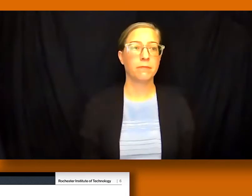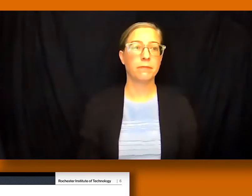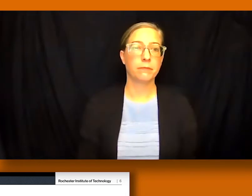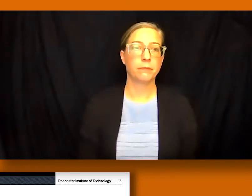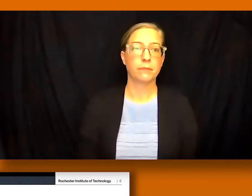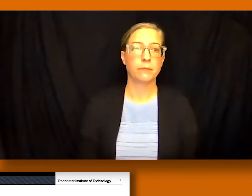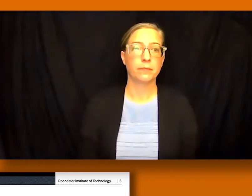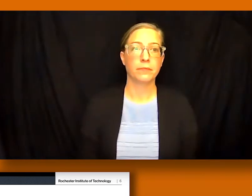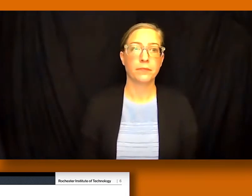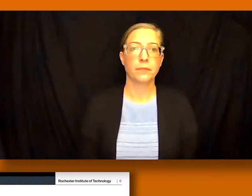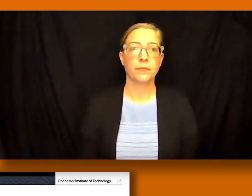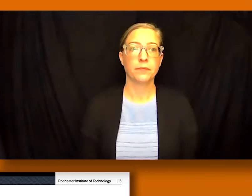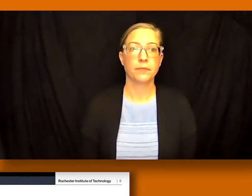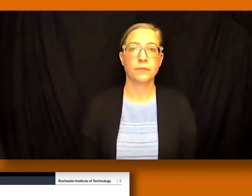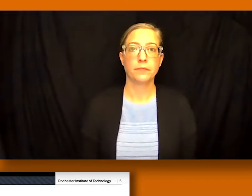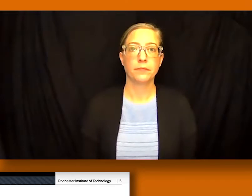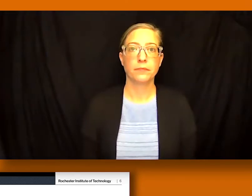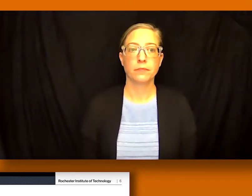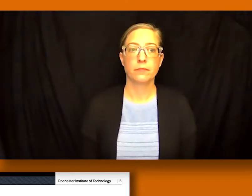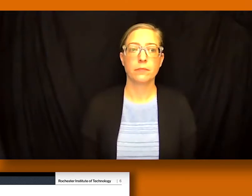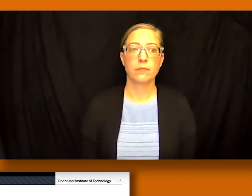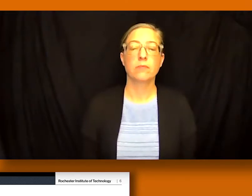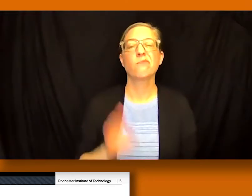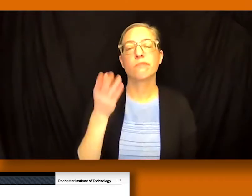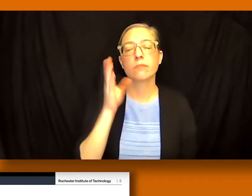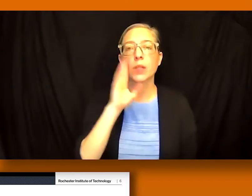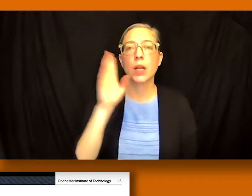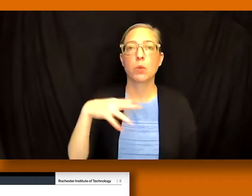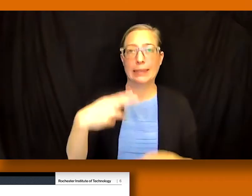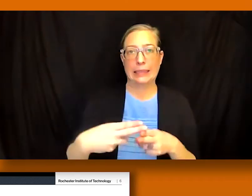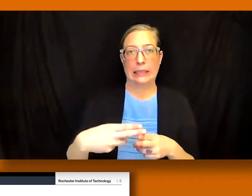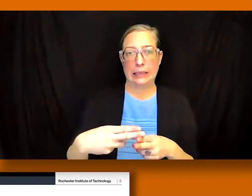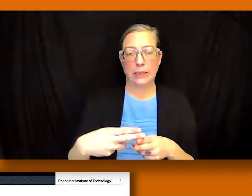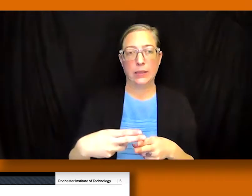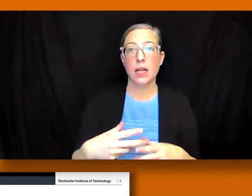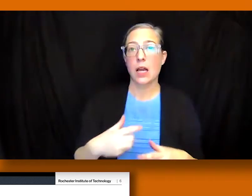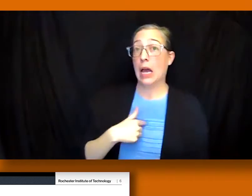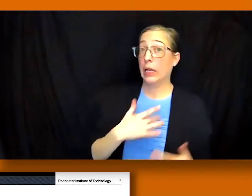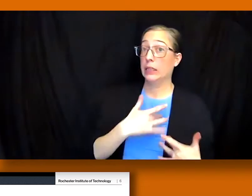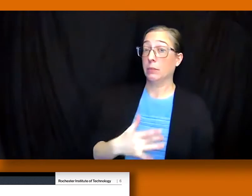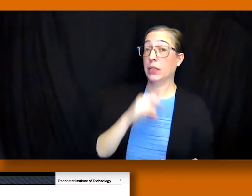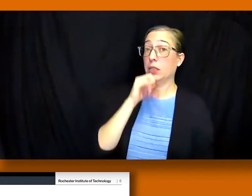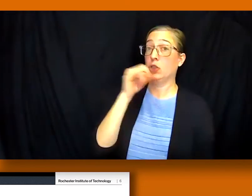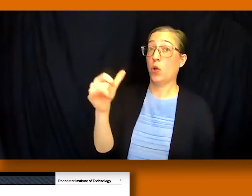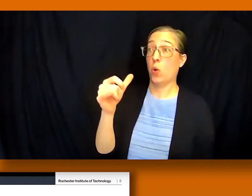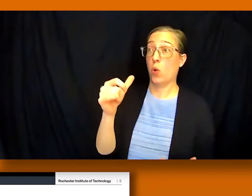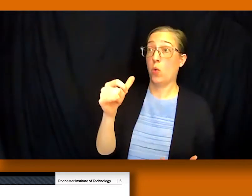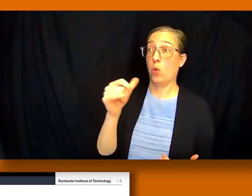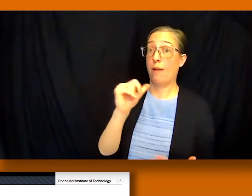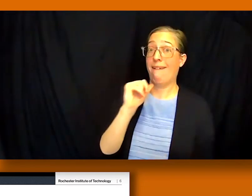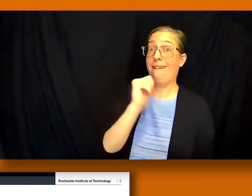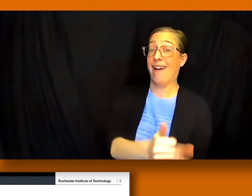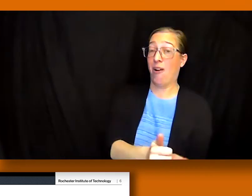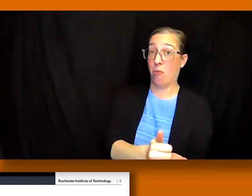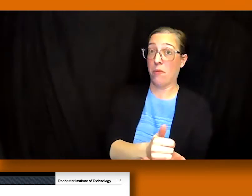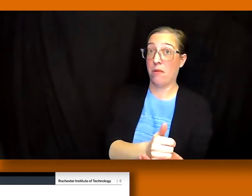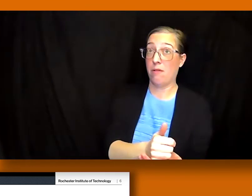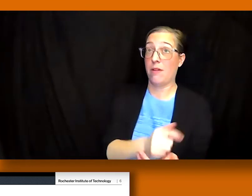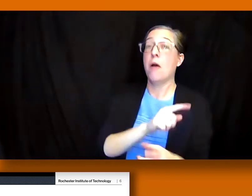Um, I'll mention this as well. I don't normally handle it, but if you plan to have a course release...